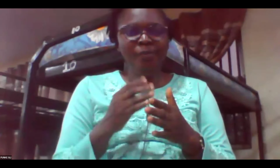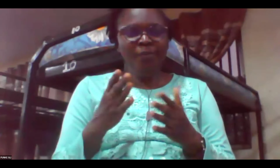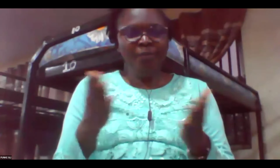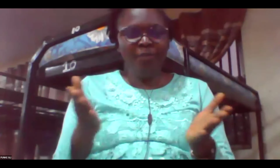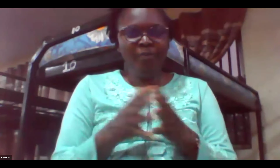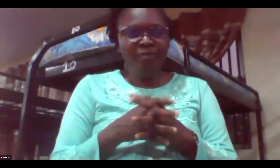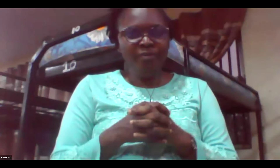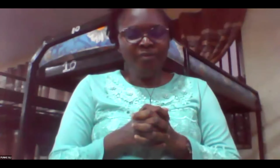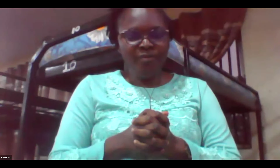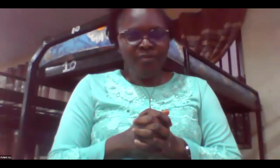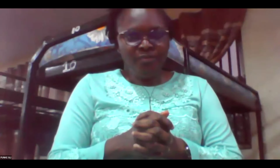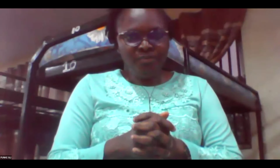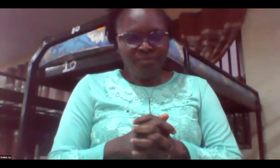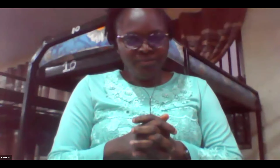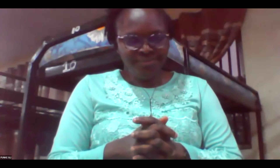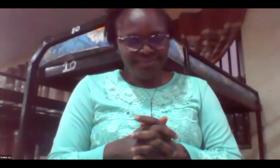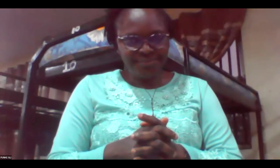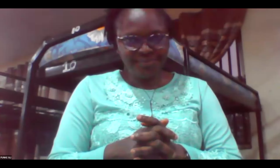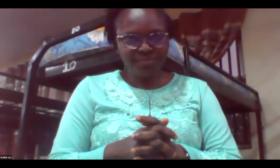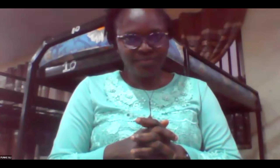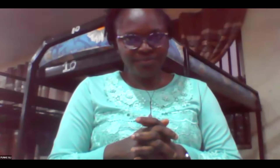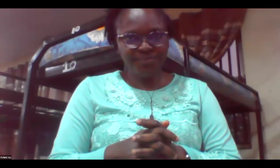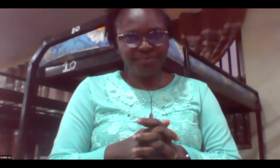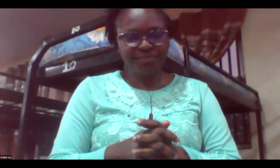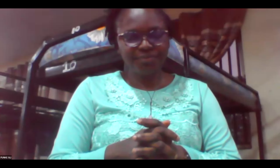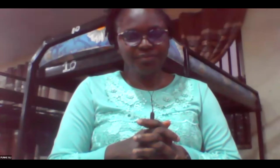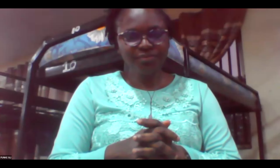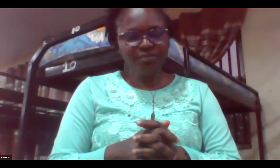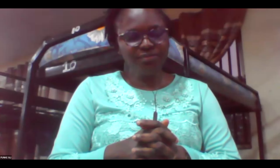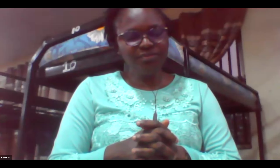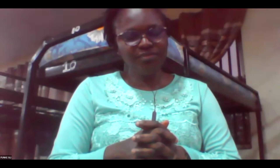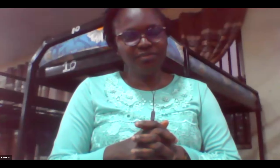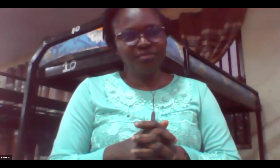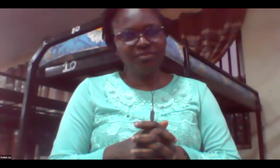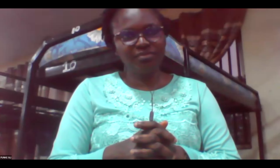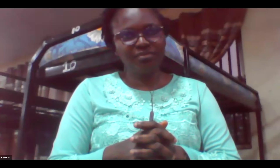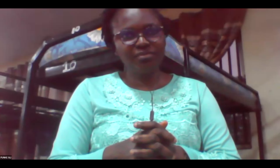on this platform. So maybe going forward you might need to